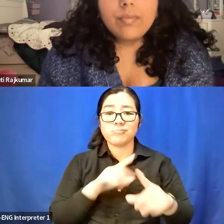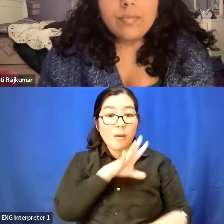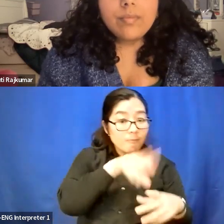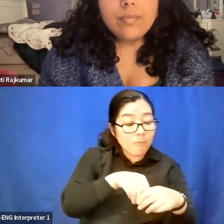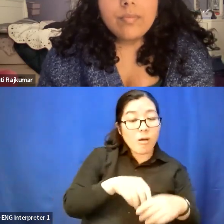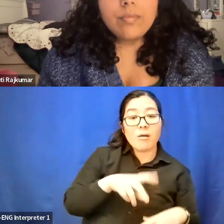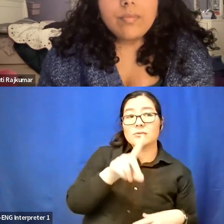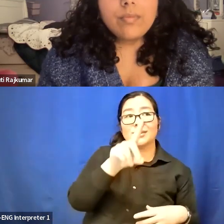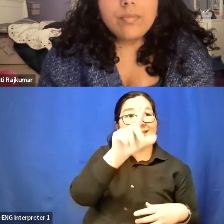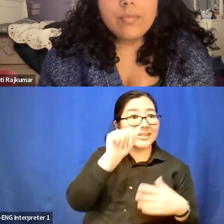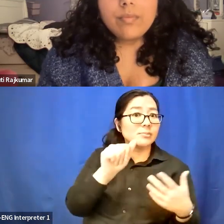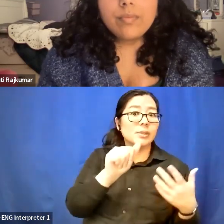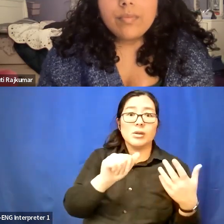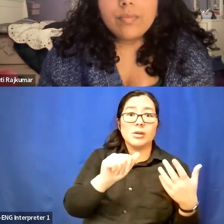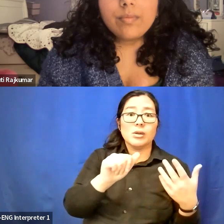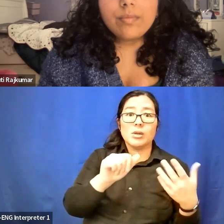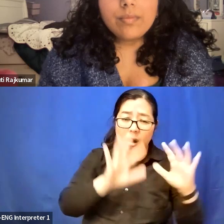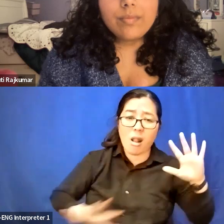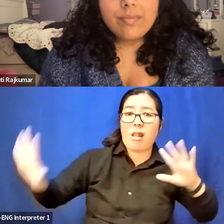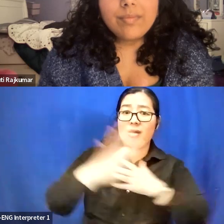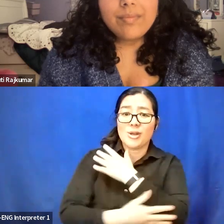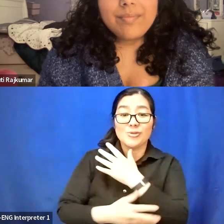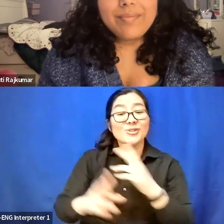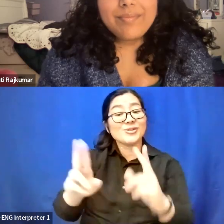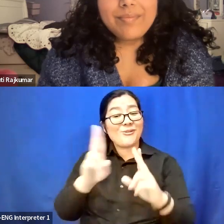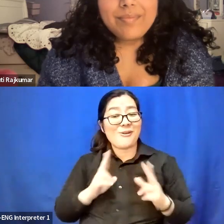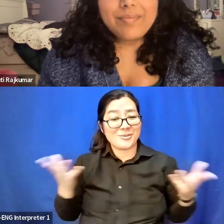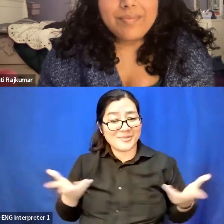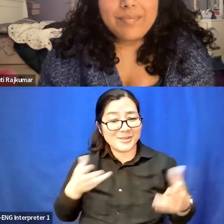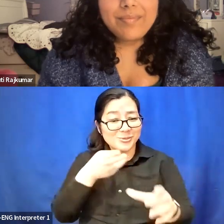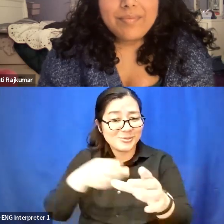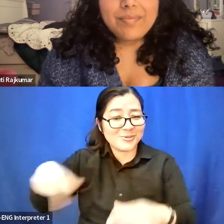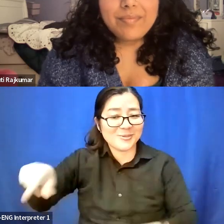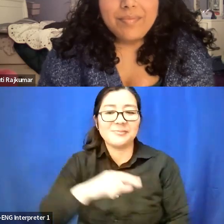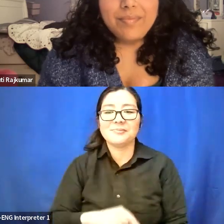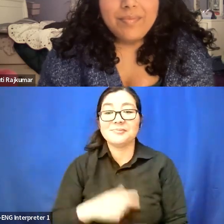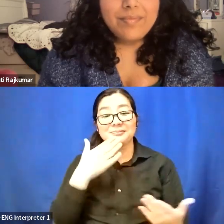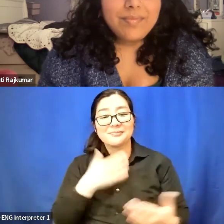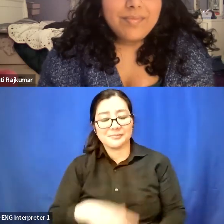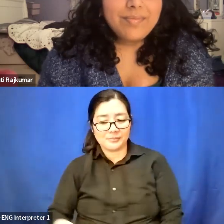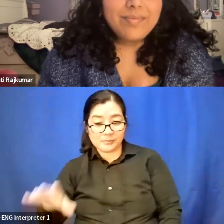around the country, and it's an honor to be here. Thanks. Awesome. Shruti, why don't you take it away.